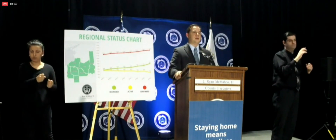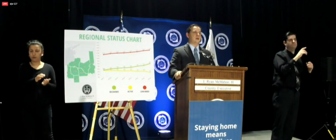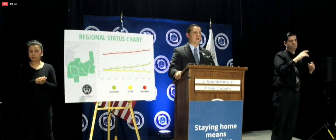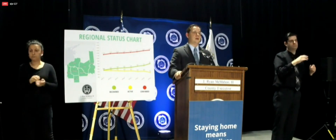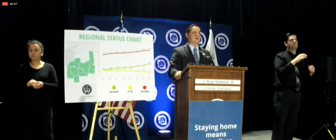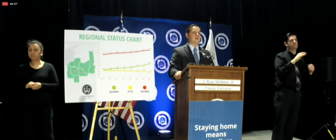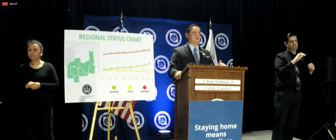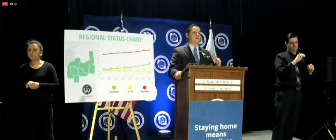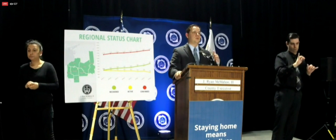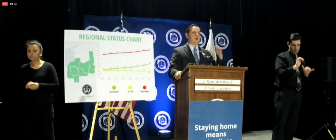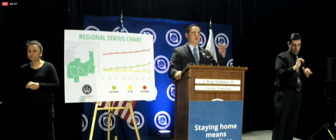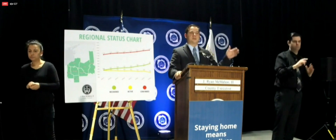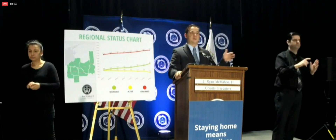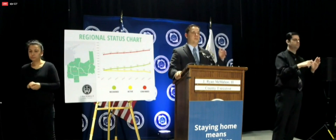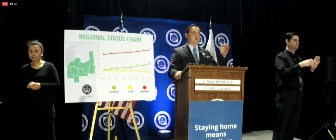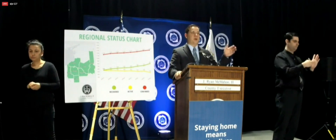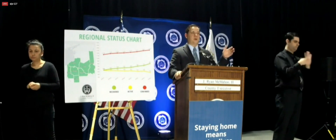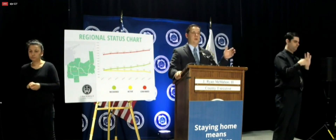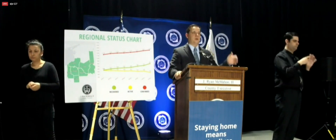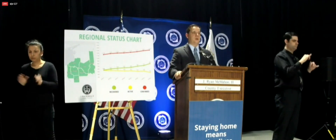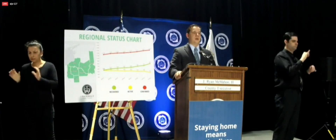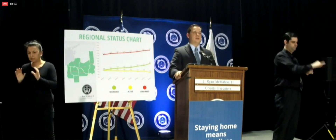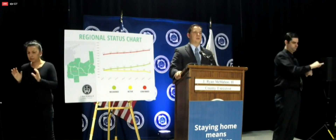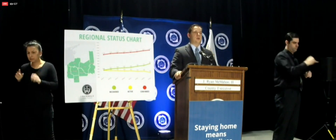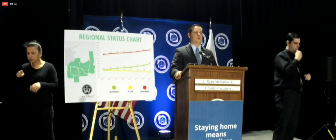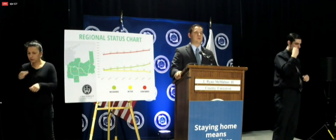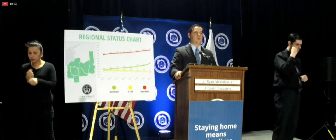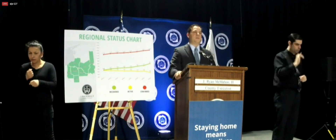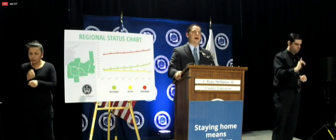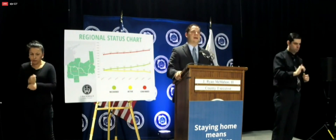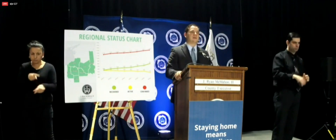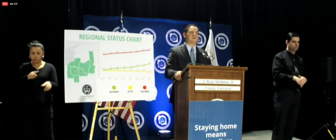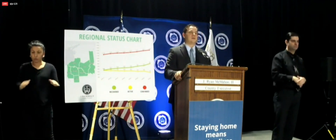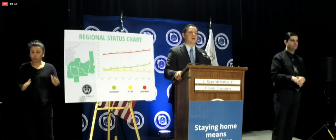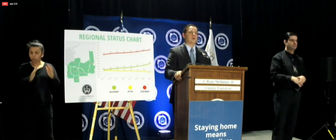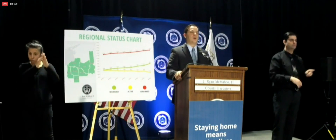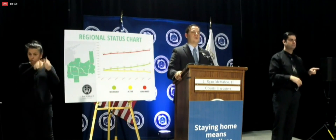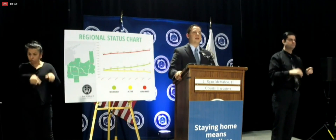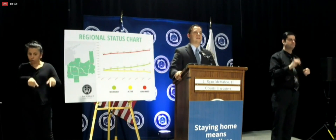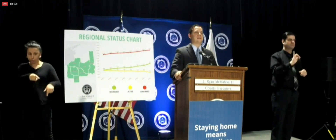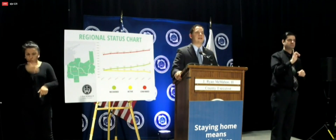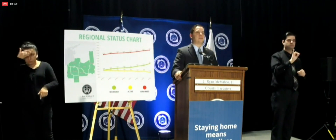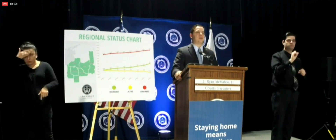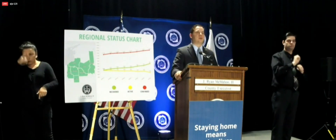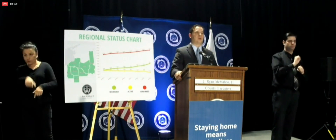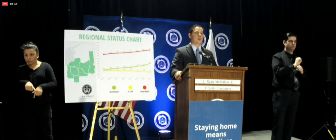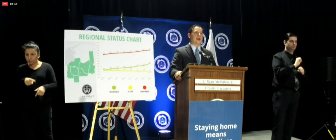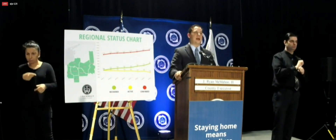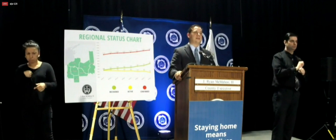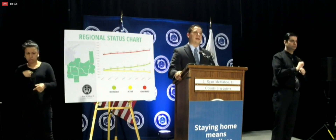THEM INTO A QUARANTINE. JUST BECAUSE YOU HAVE HAD -- YOU WORK AT THE SAME EMPLOYER, AS